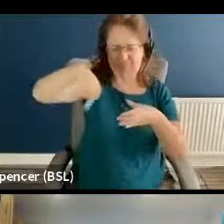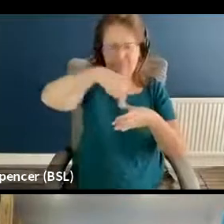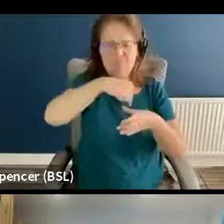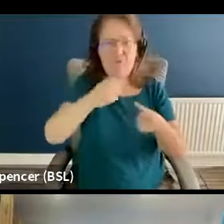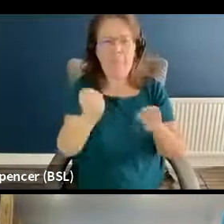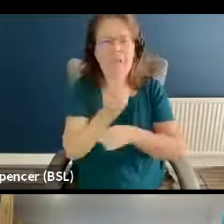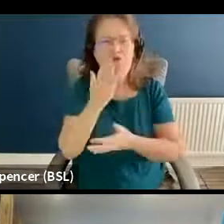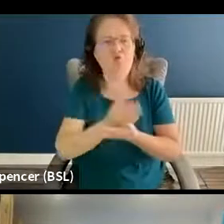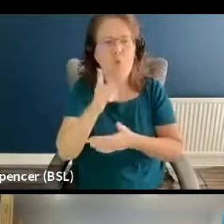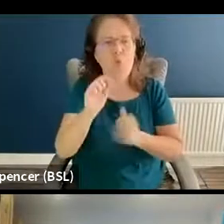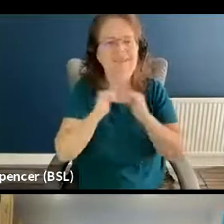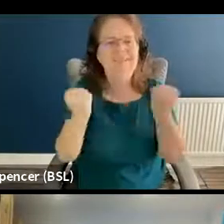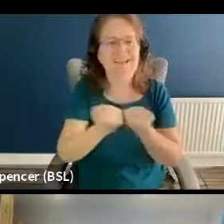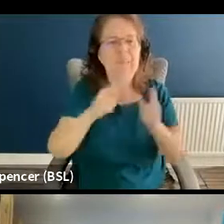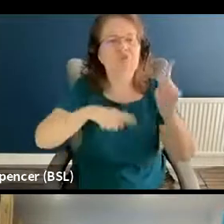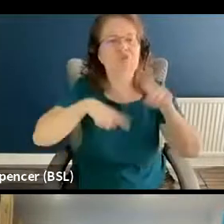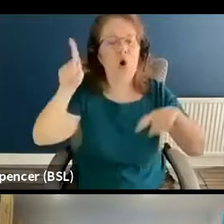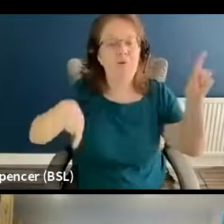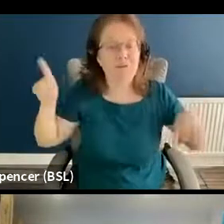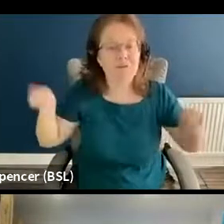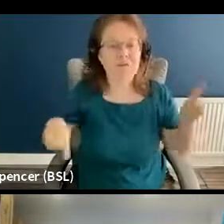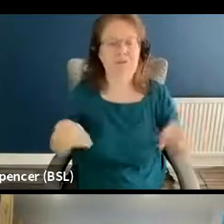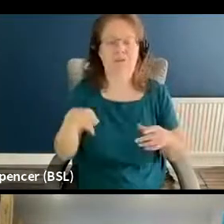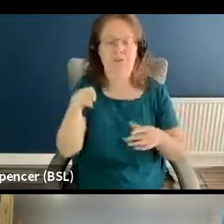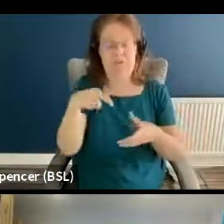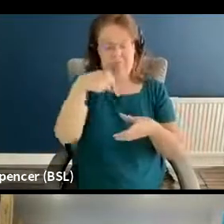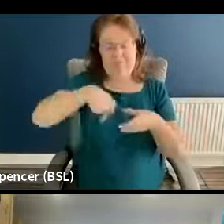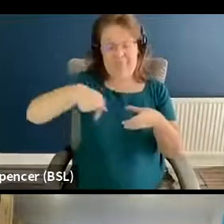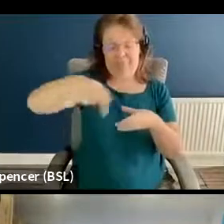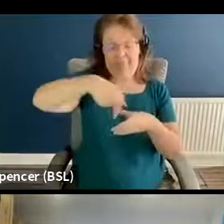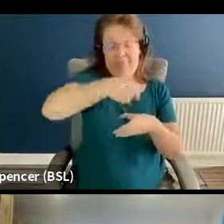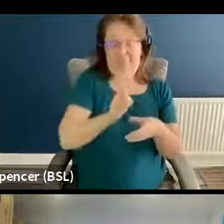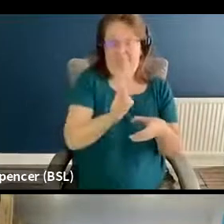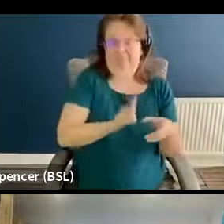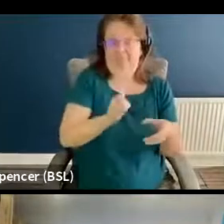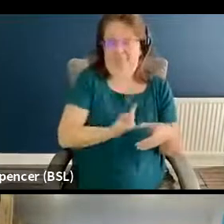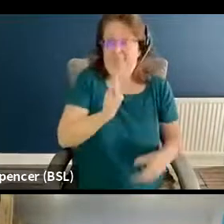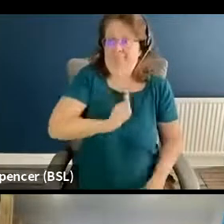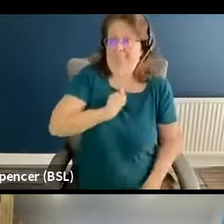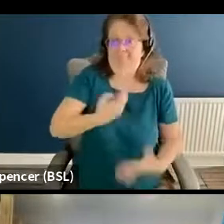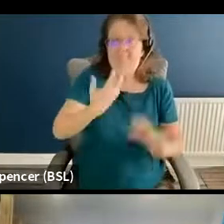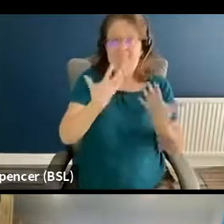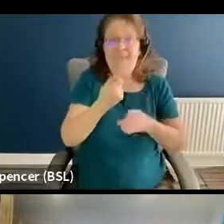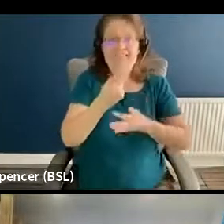and that your teams contain people that may have different disabilities so that you are having